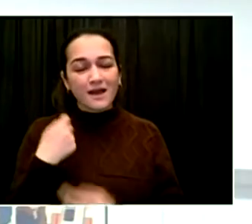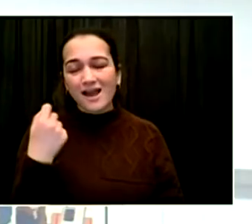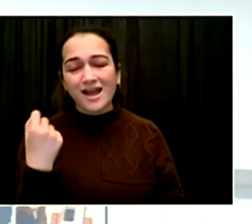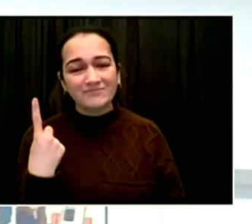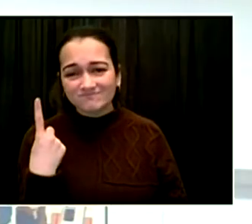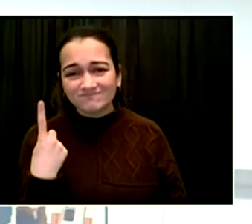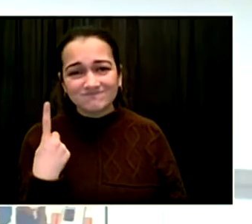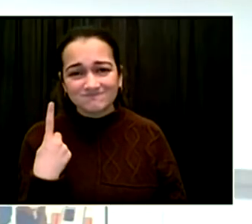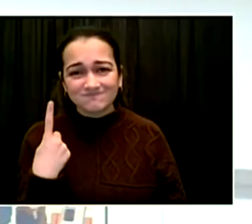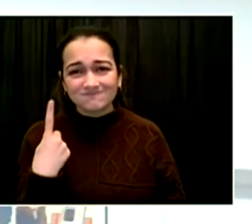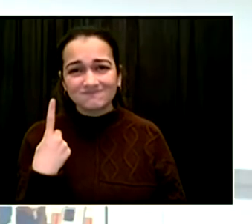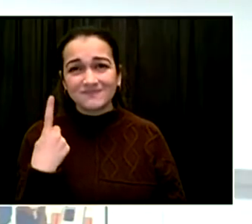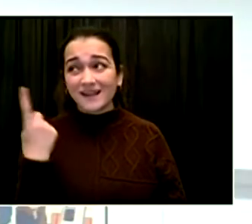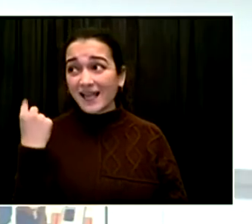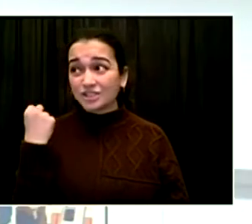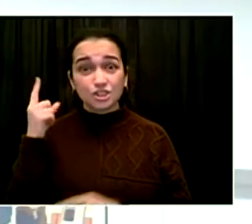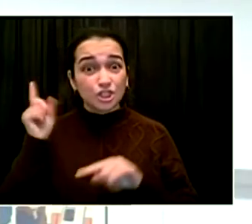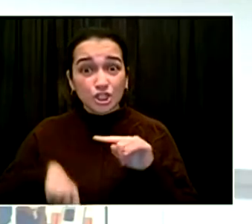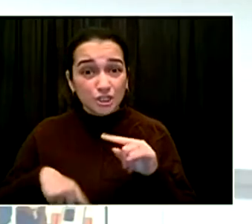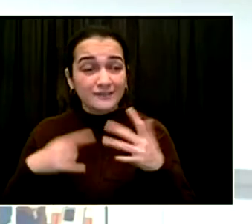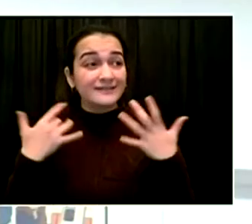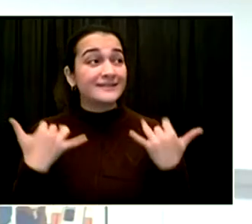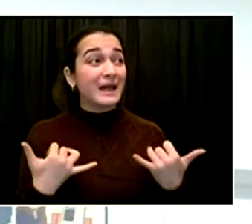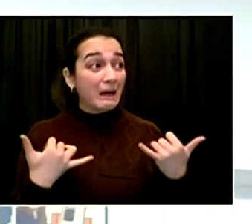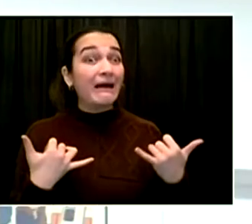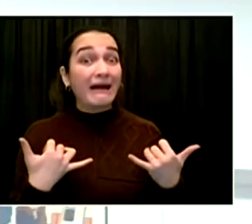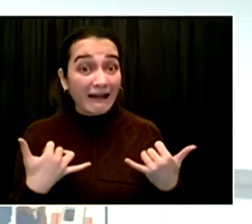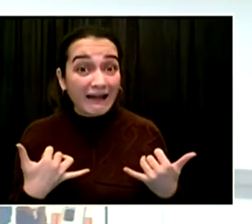WITH THEIR LOVED ONES,